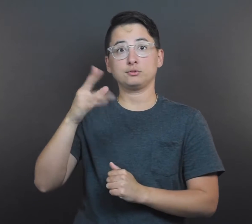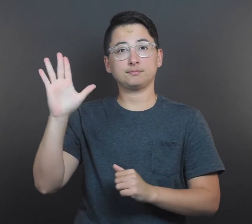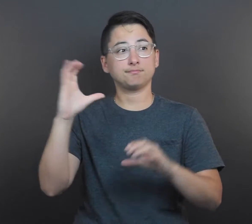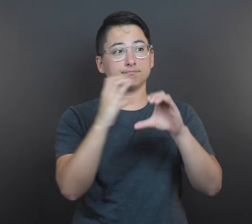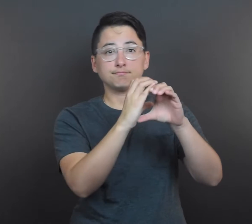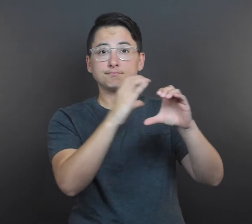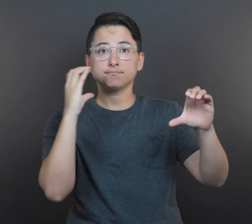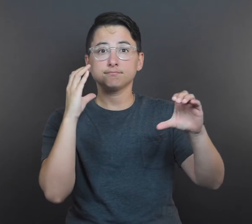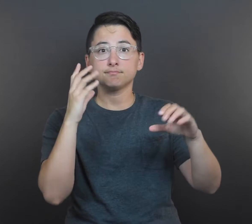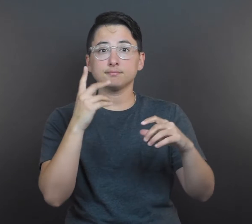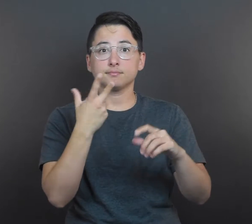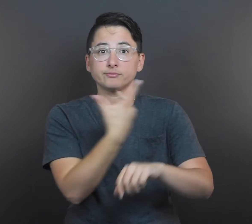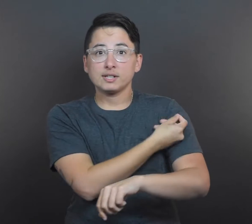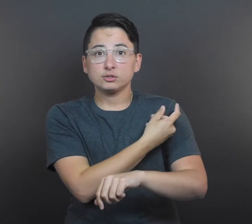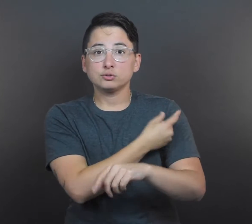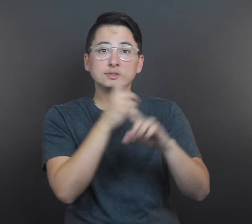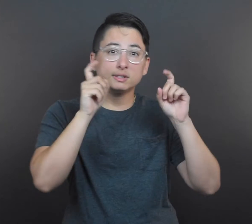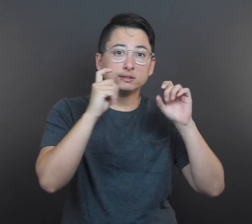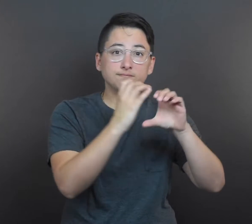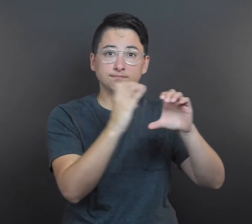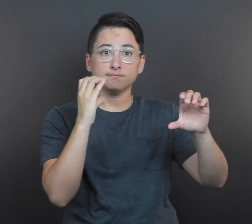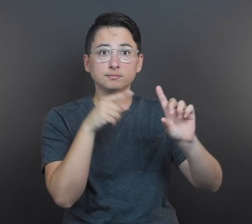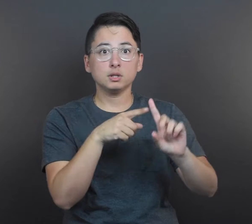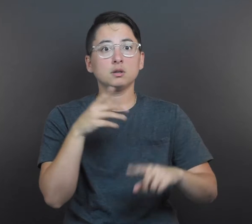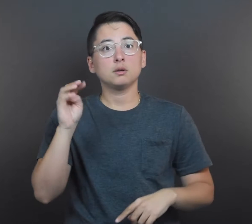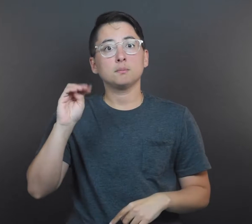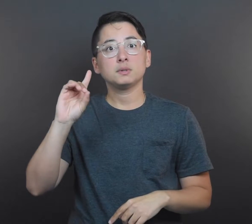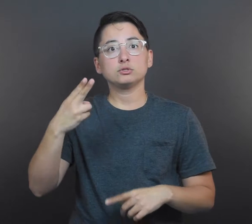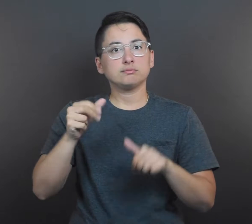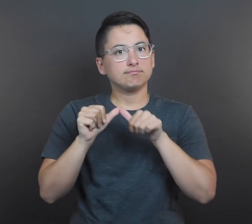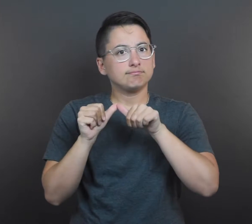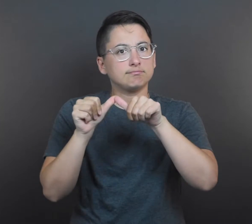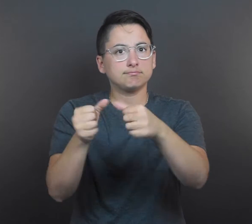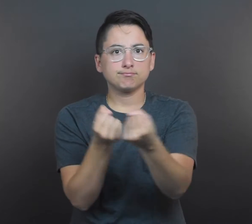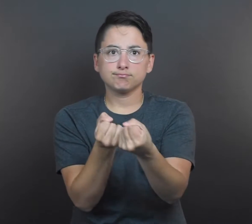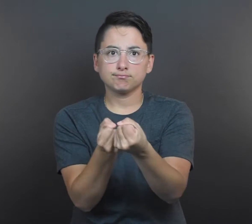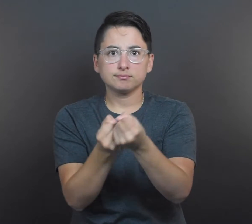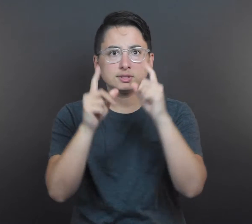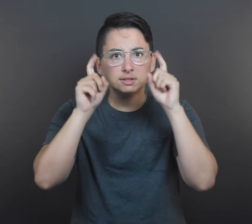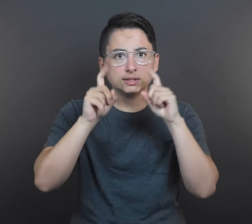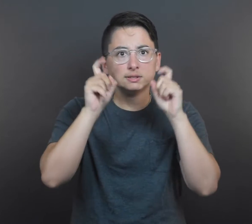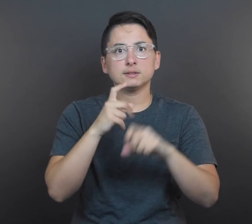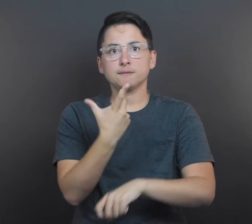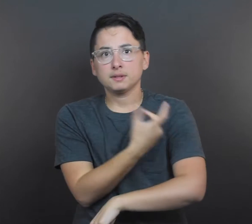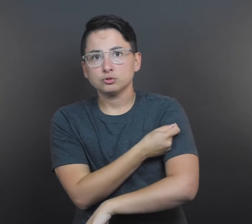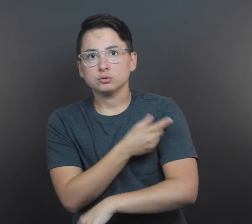continues to support their testing, vaccination, and resource sharing efforts across partners.